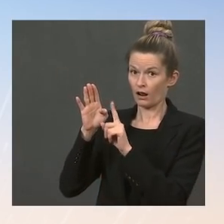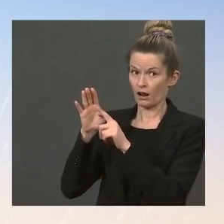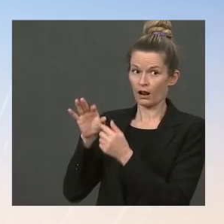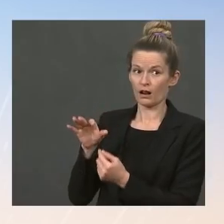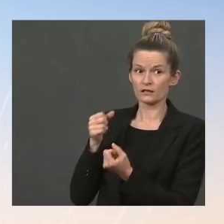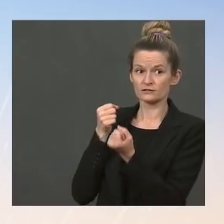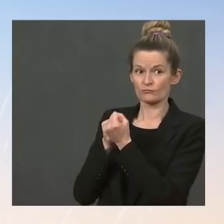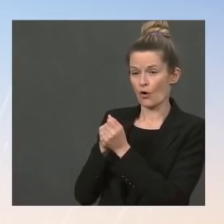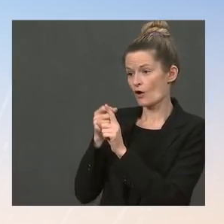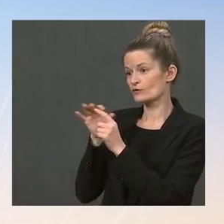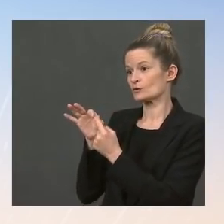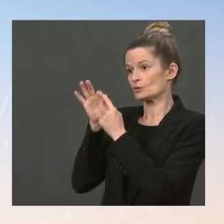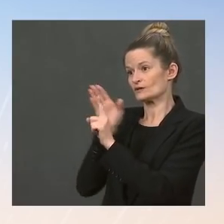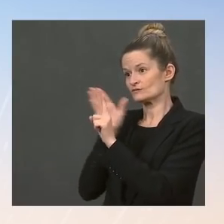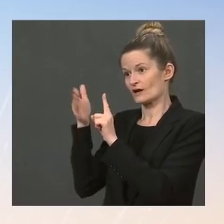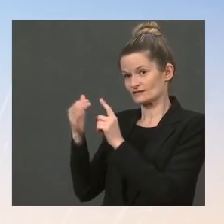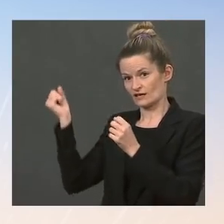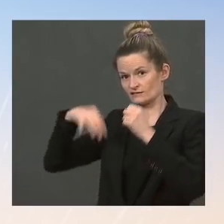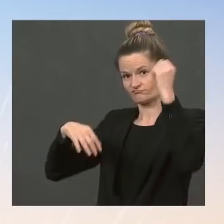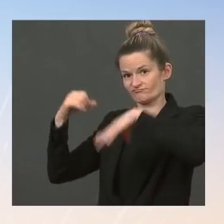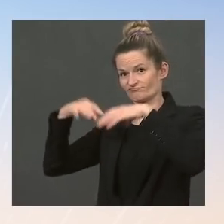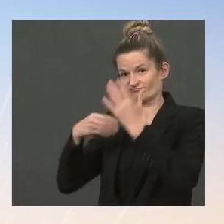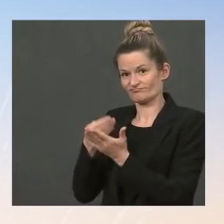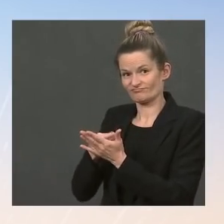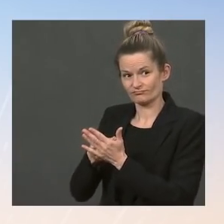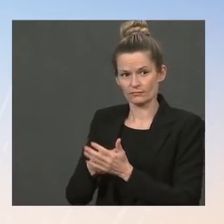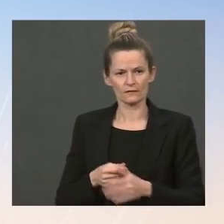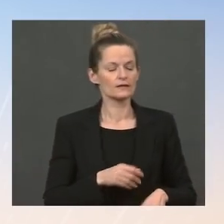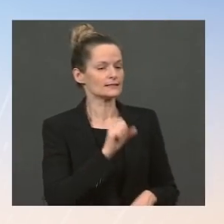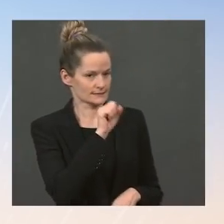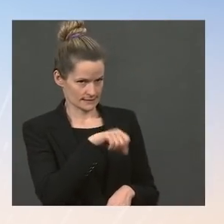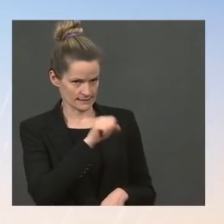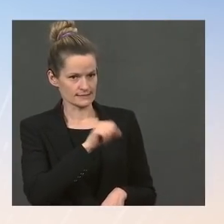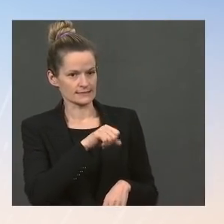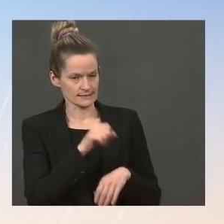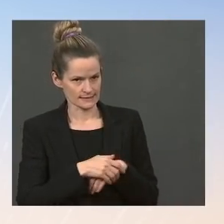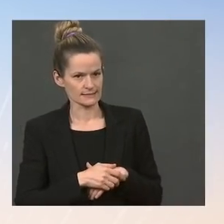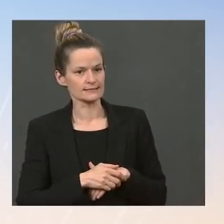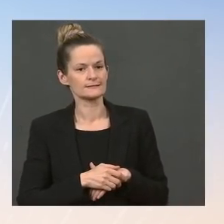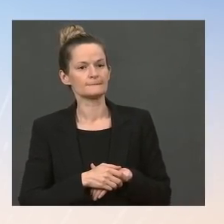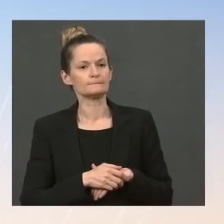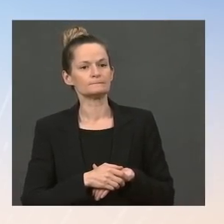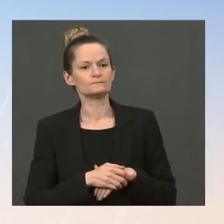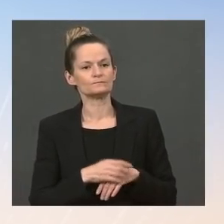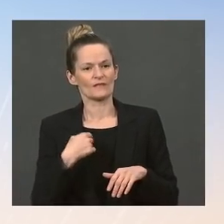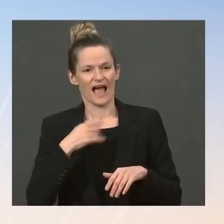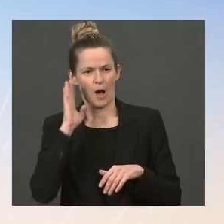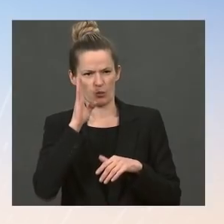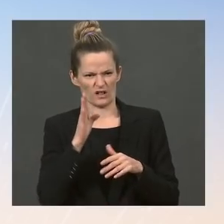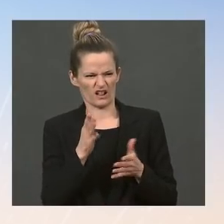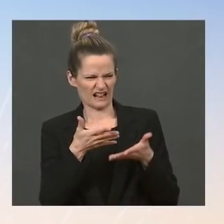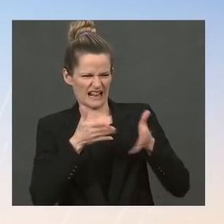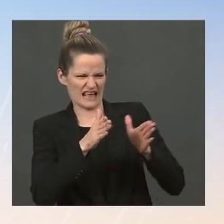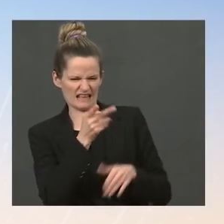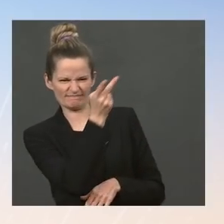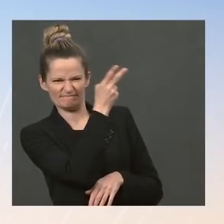I know they have both spoken to their interests publicly on many occasions, so I will leave that to them. The Press: Can I ask, also: Anthony Fauci has said